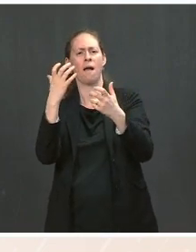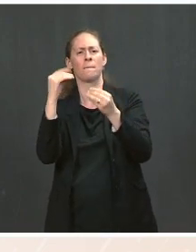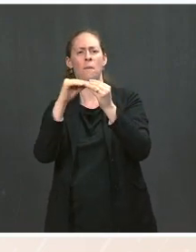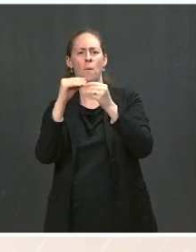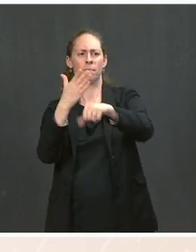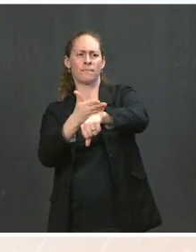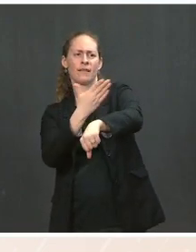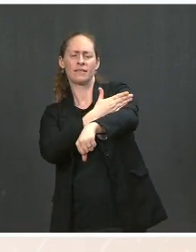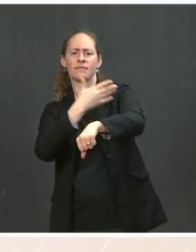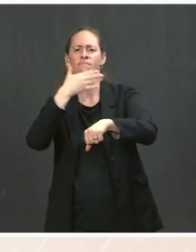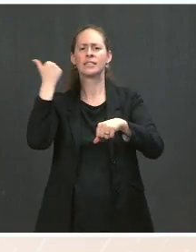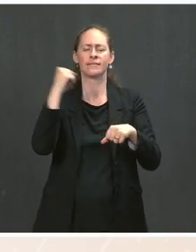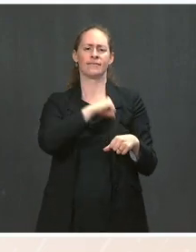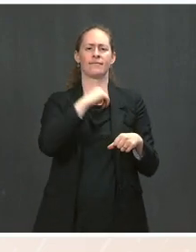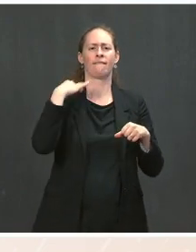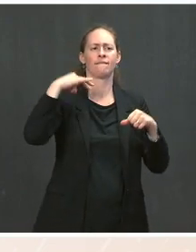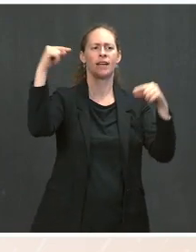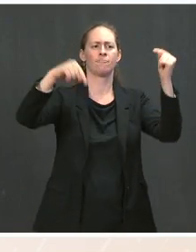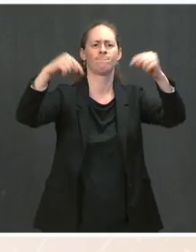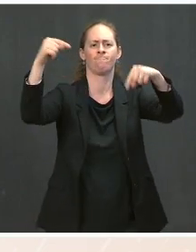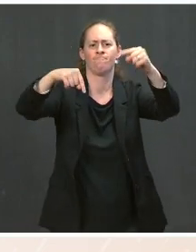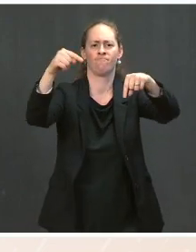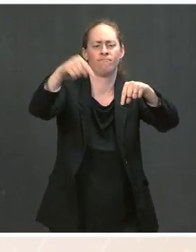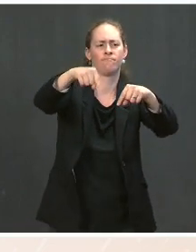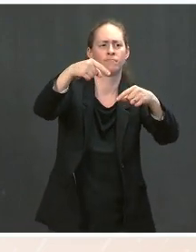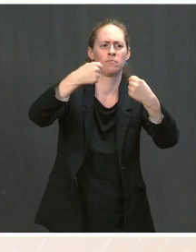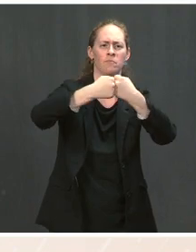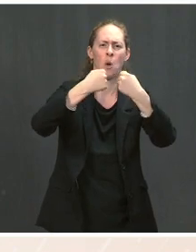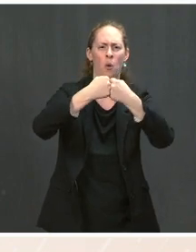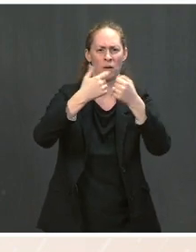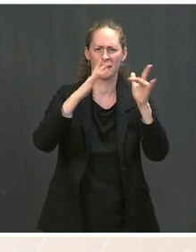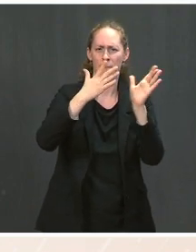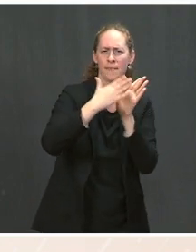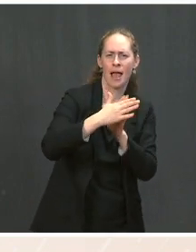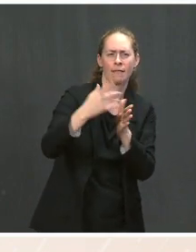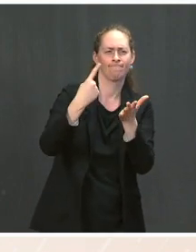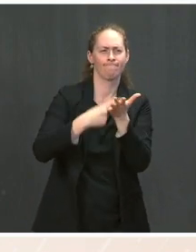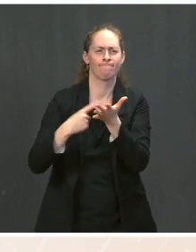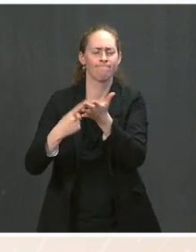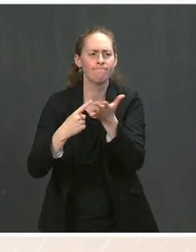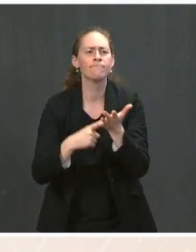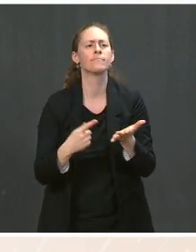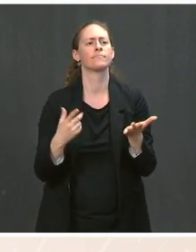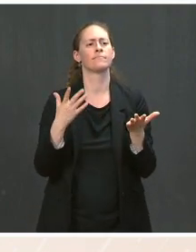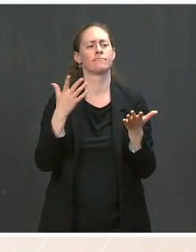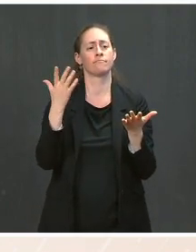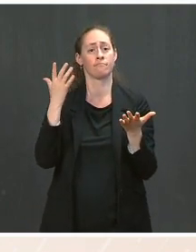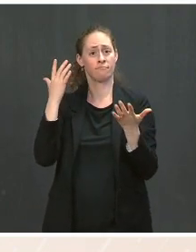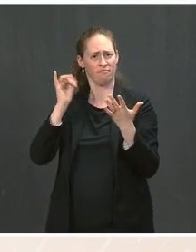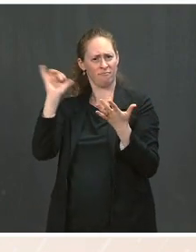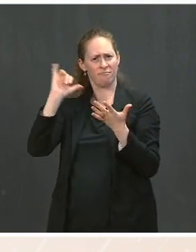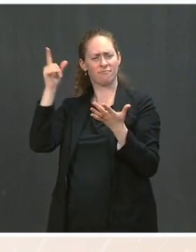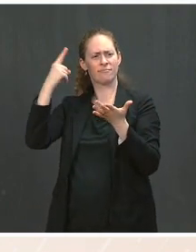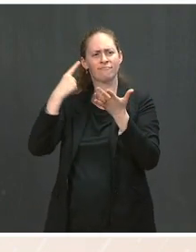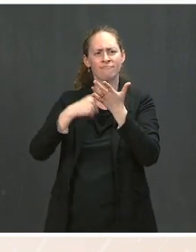we've seen some steps they've taken on that front -- or whether it is working with them to determine how we can provide the best assistance